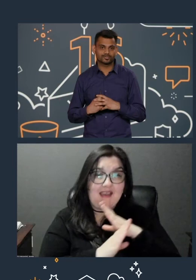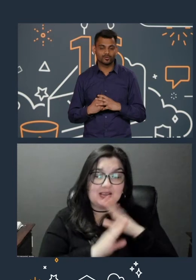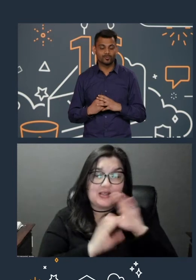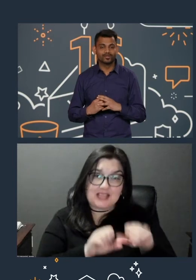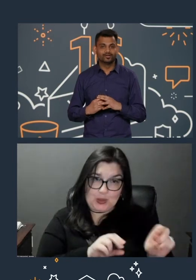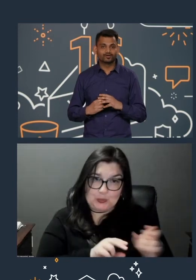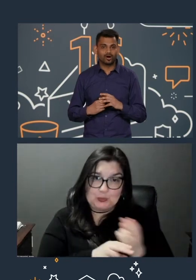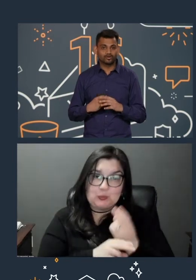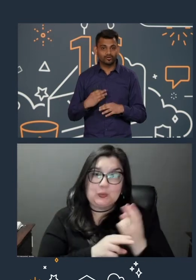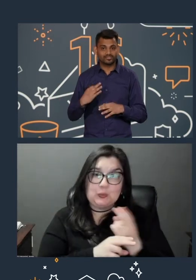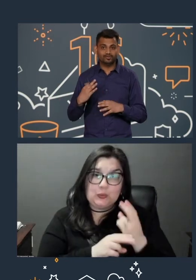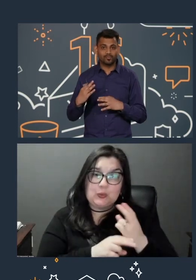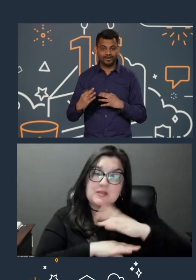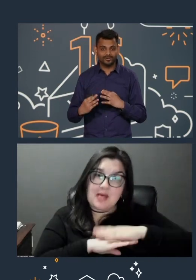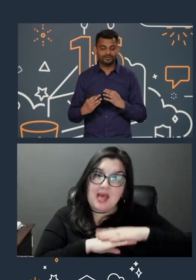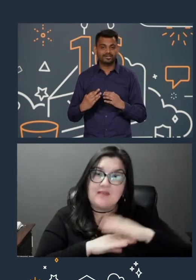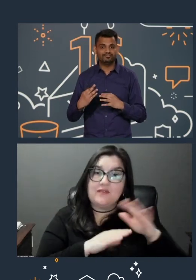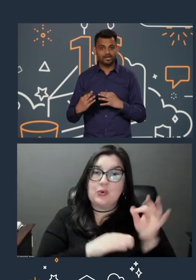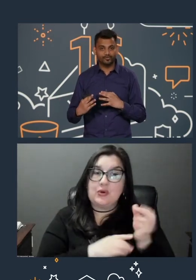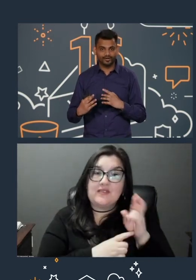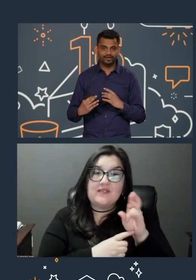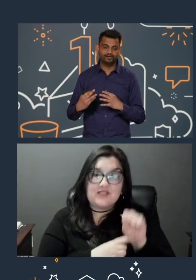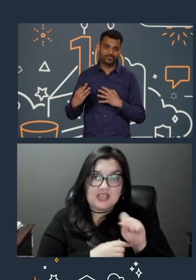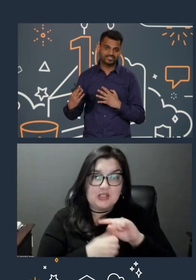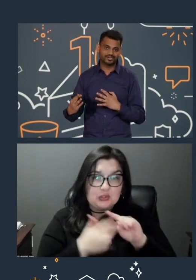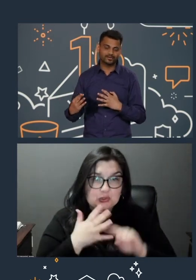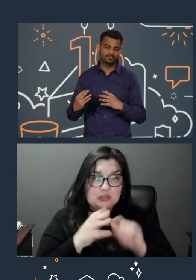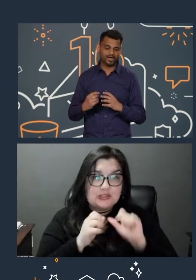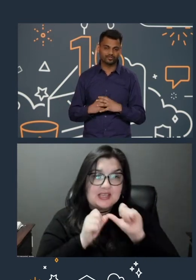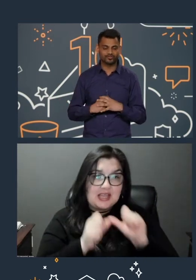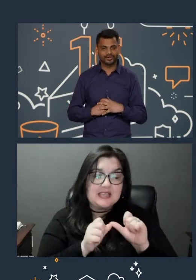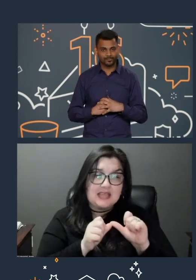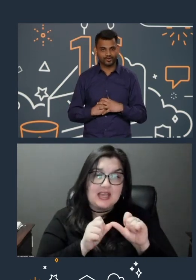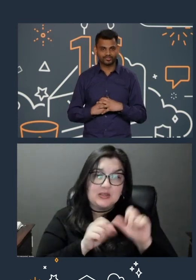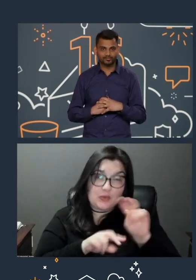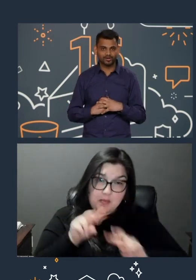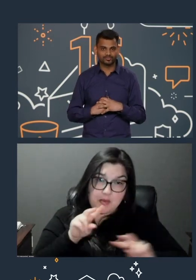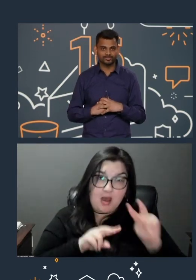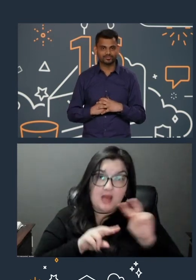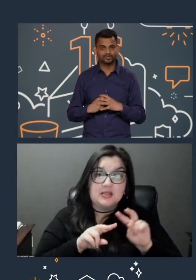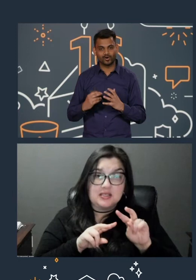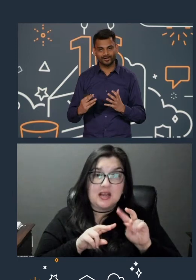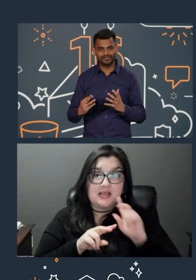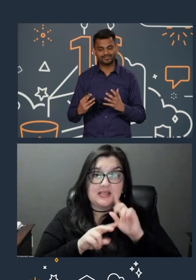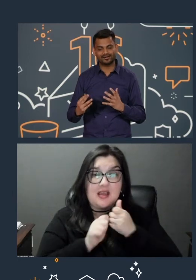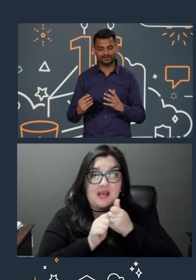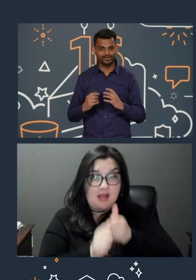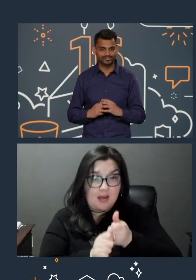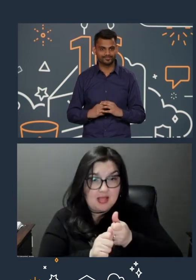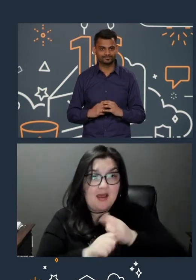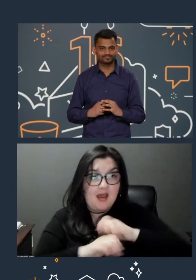to continuously monitor, evaluate, and demonstrate compliance of your data protection policies to auditors and regulators.